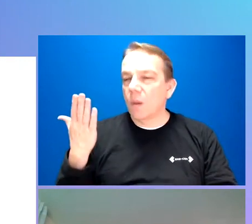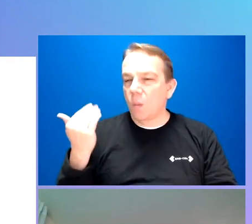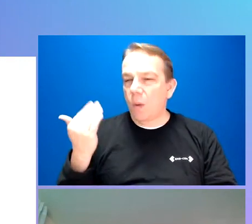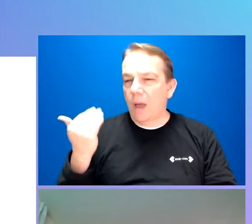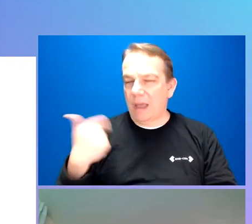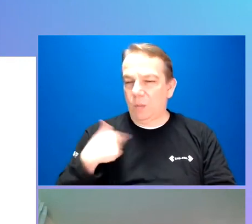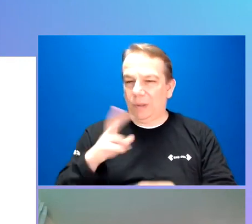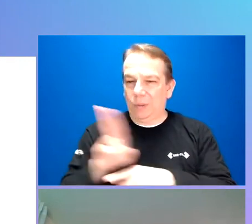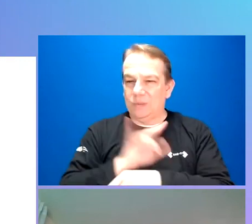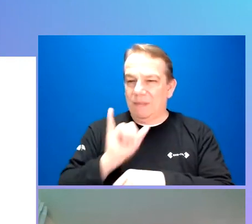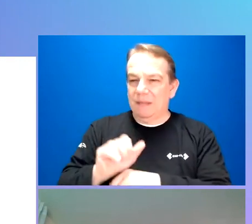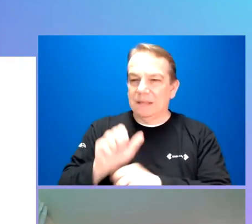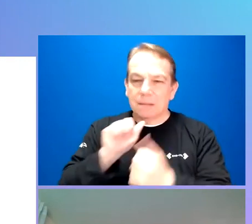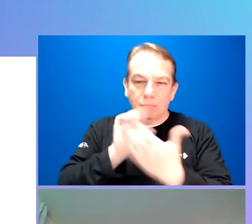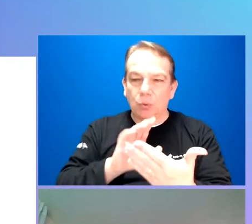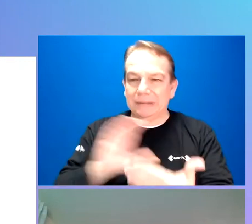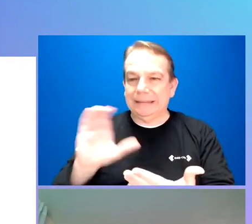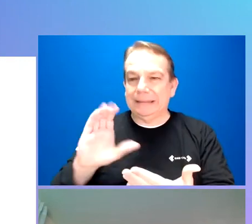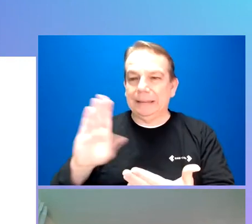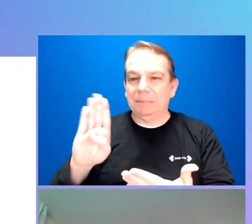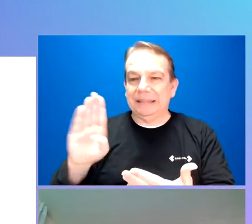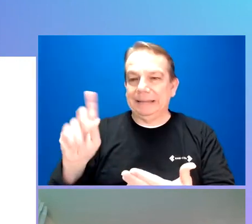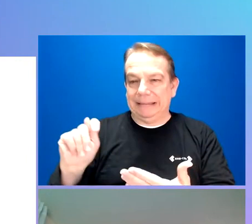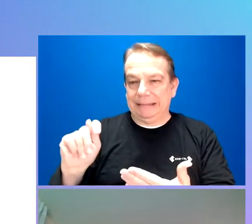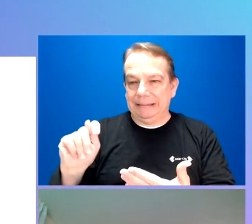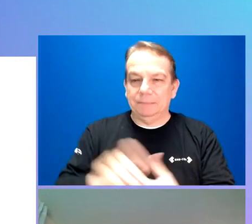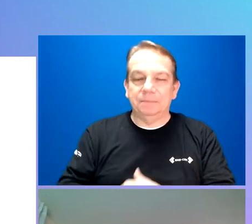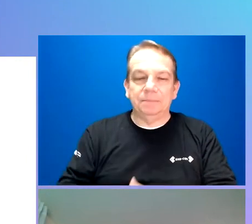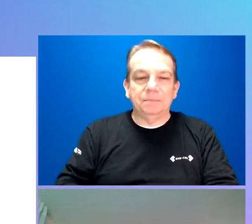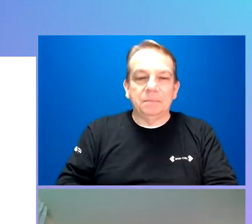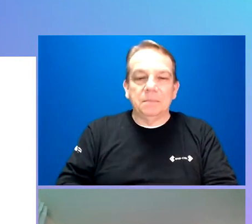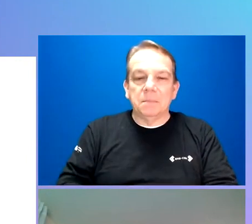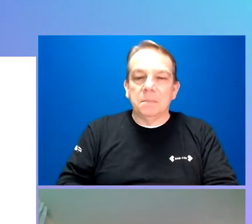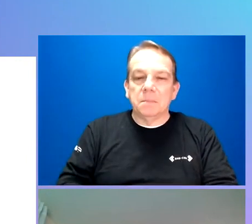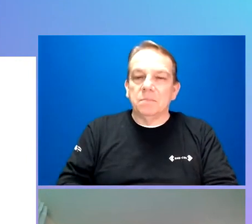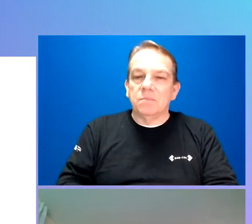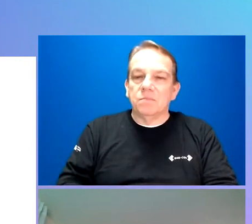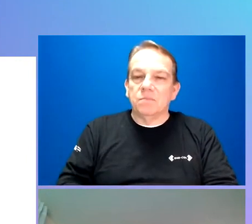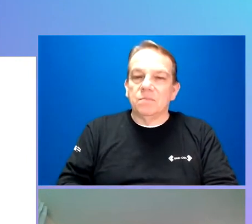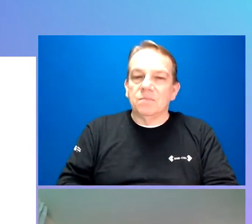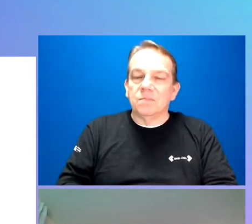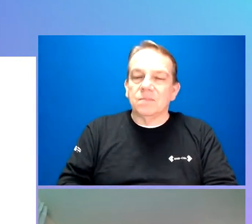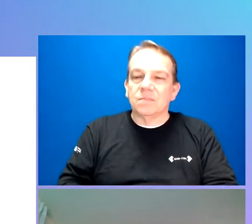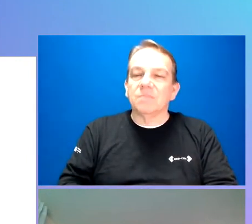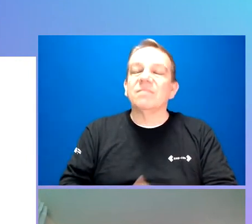this is an approach that is, uh,